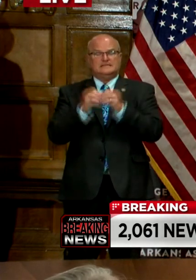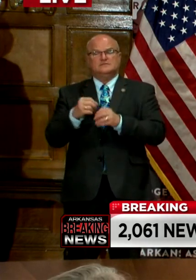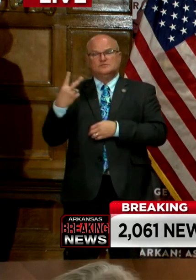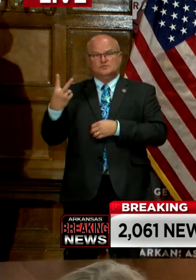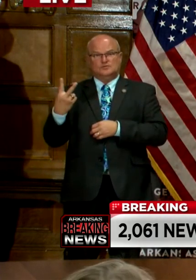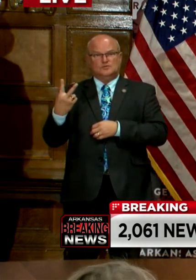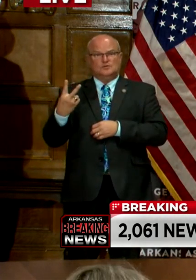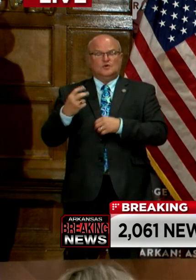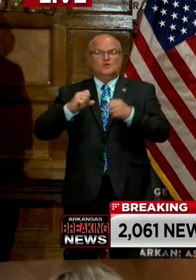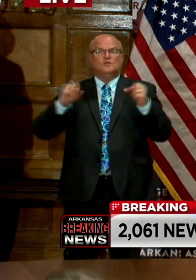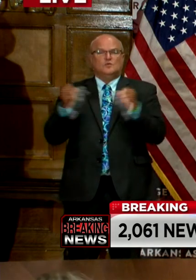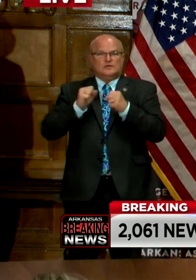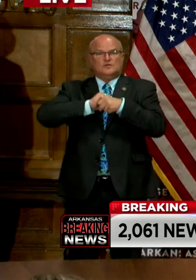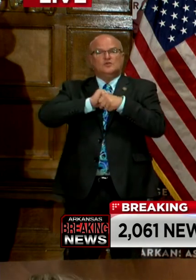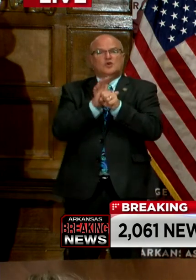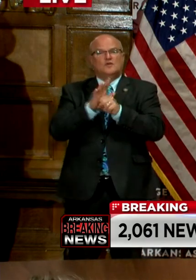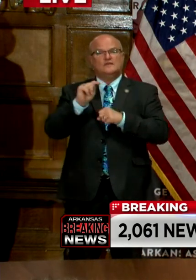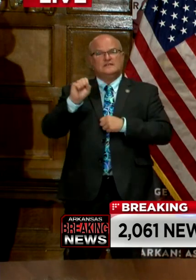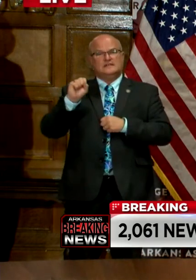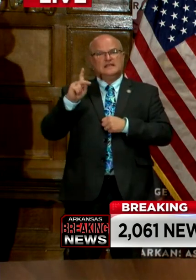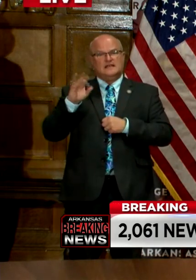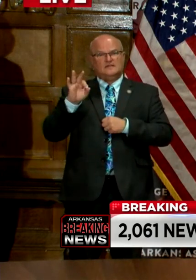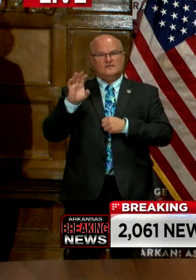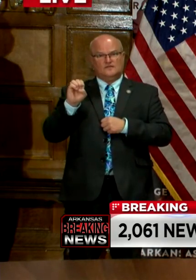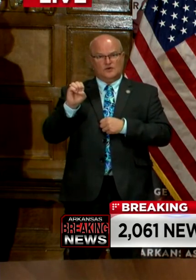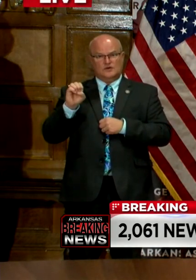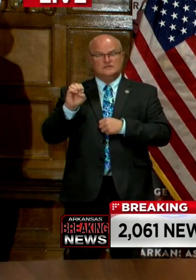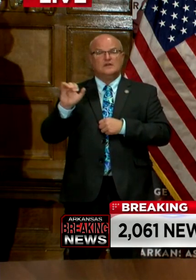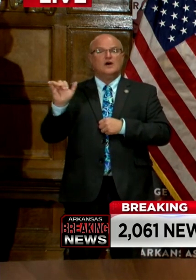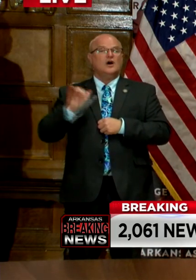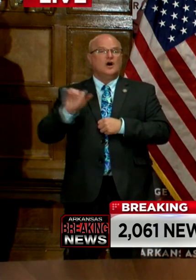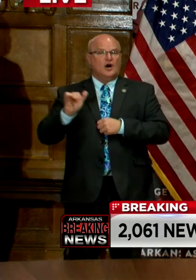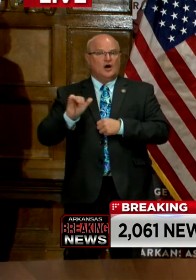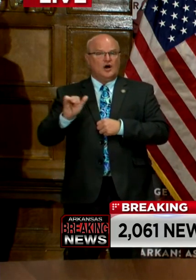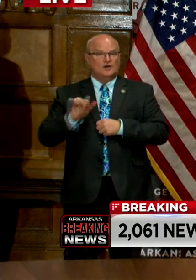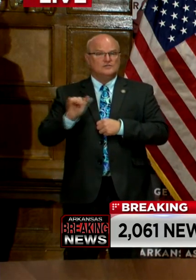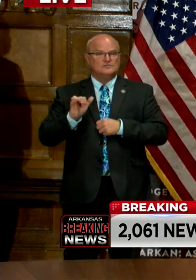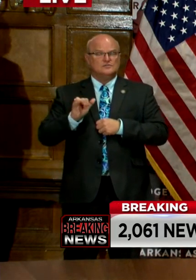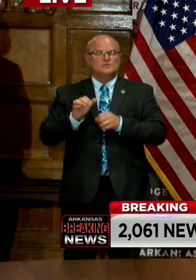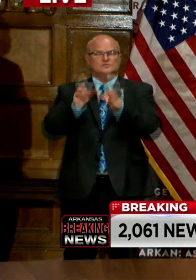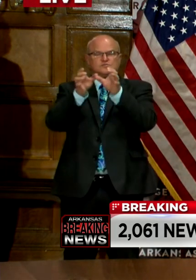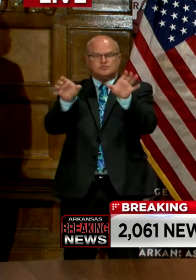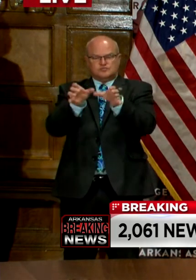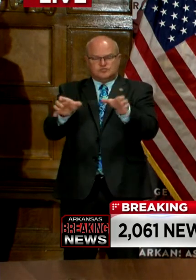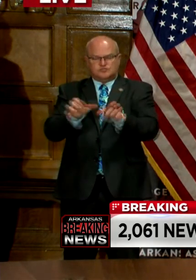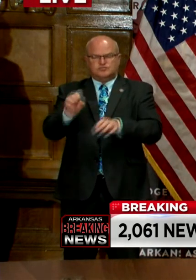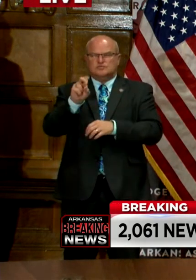WHAT WE'VE BEEN UP TO. OVER THE PAST WEEK THE GOVERNOR HAS CONVENED TWO MEETINGS OF THE